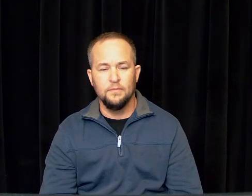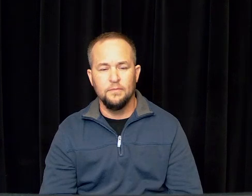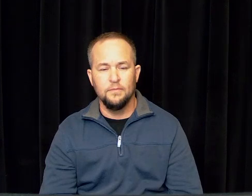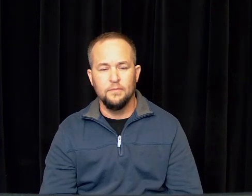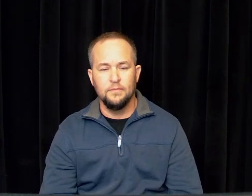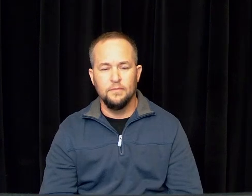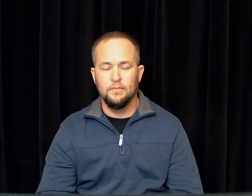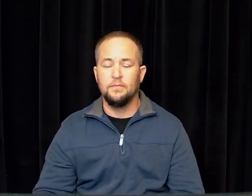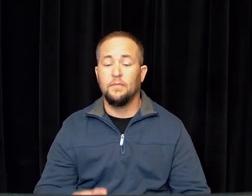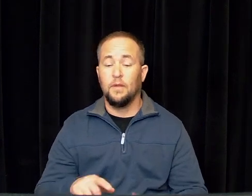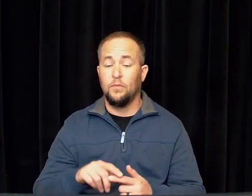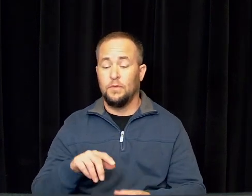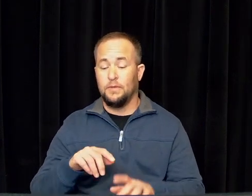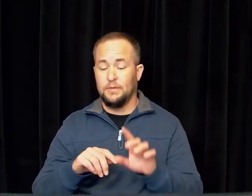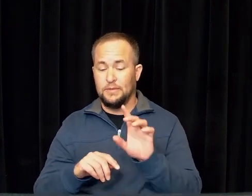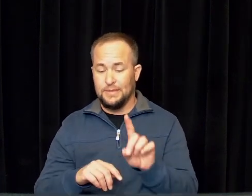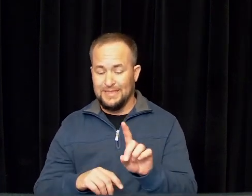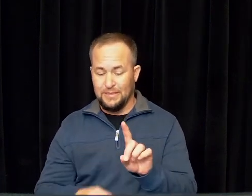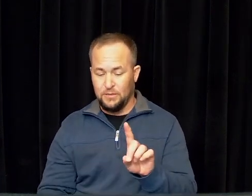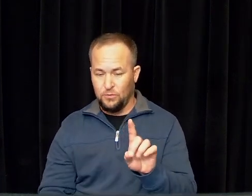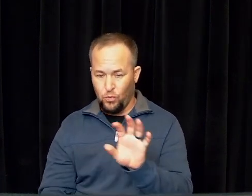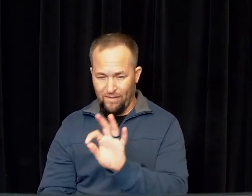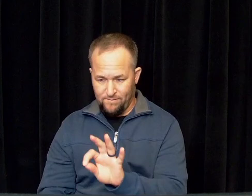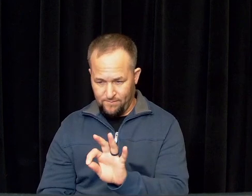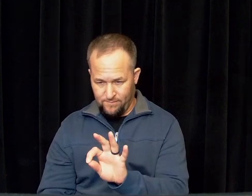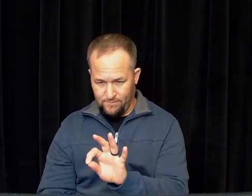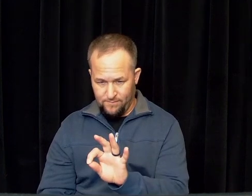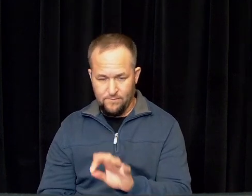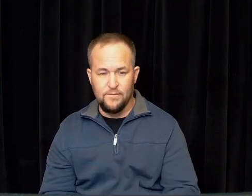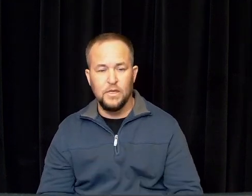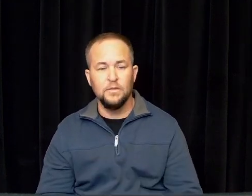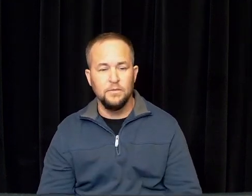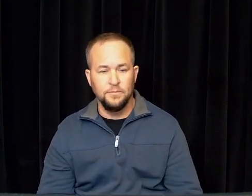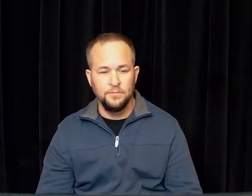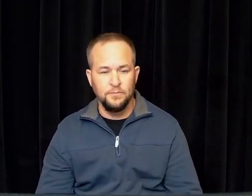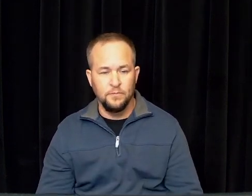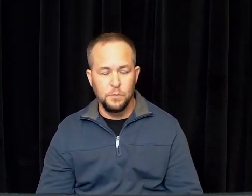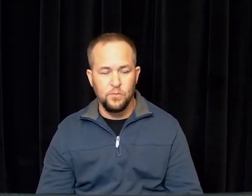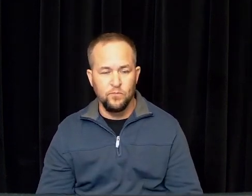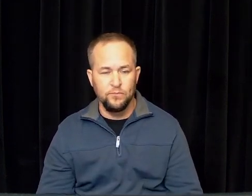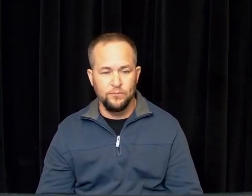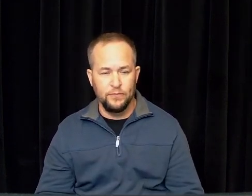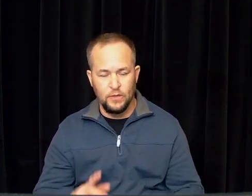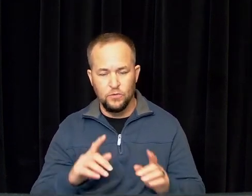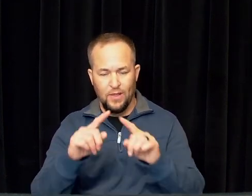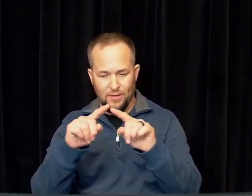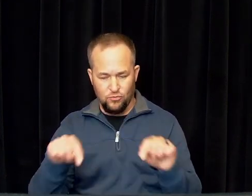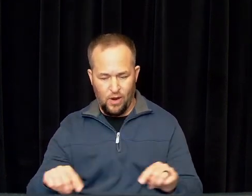D to F is another fold where this triangle right here can fold down and up based on that rectangle.